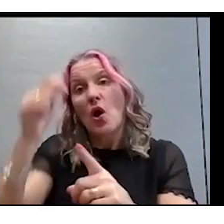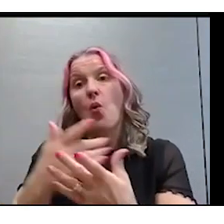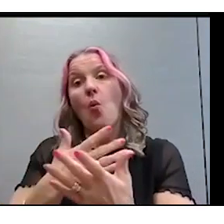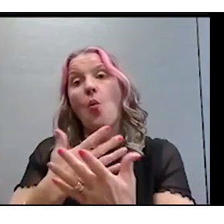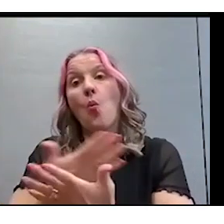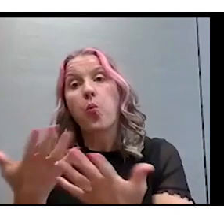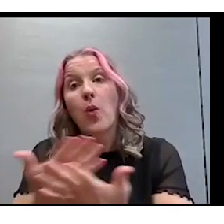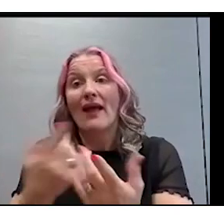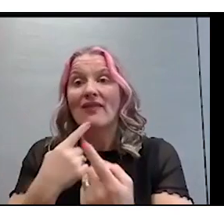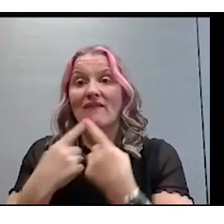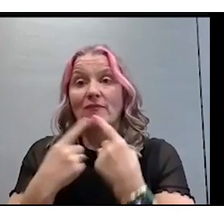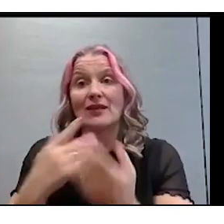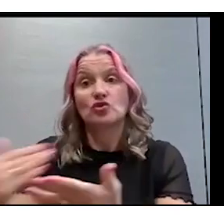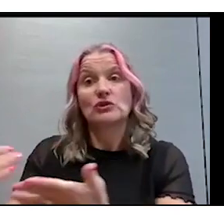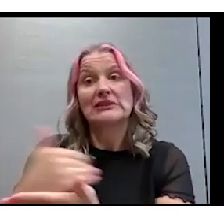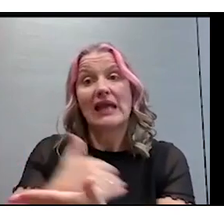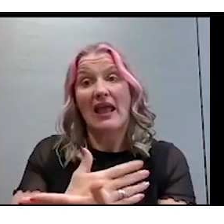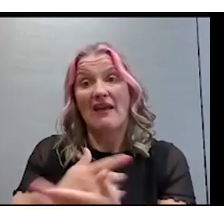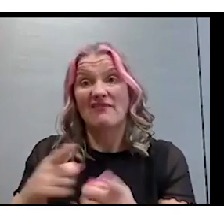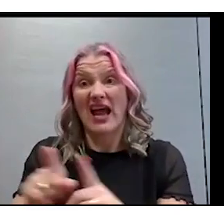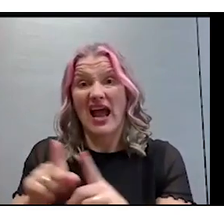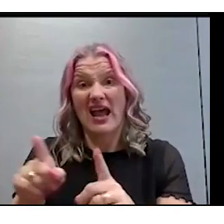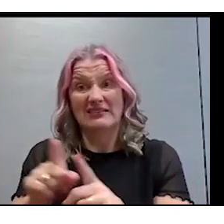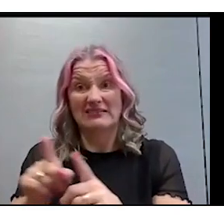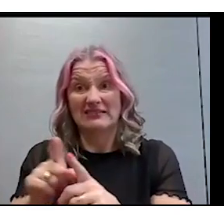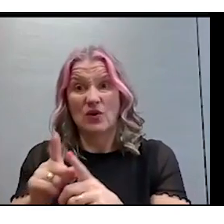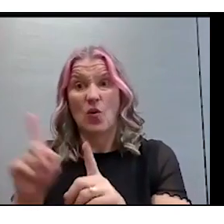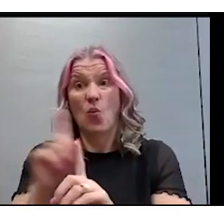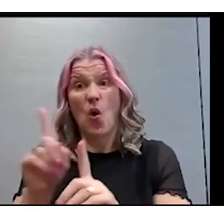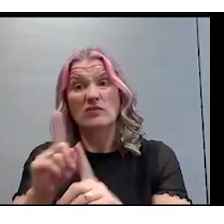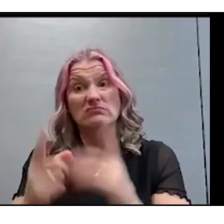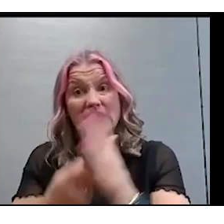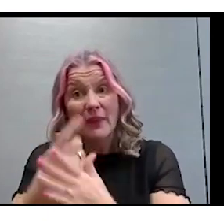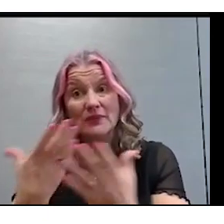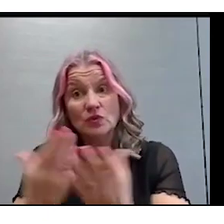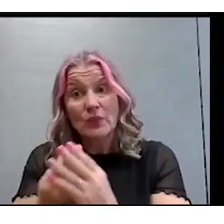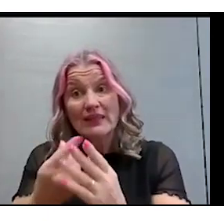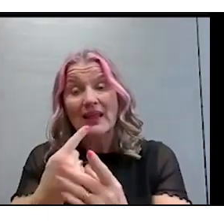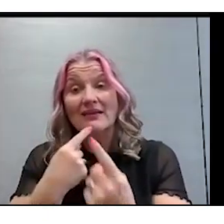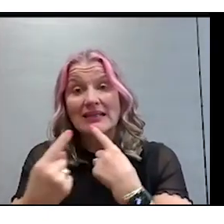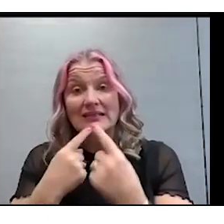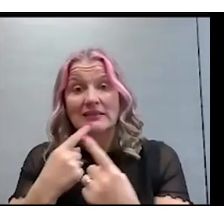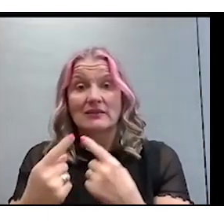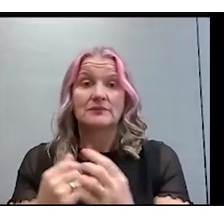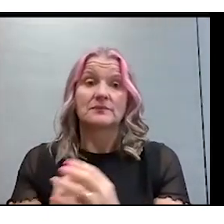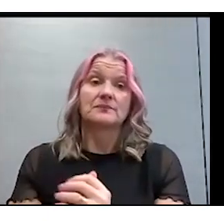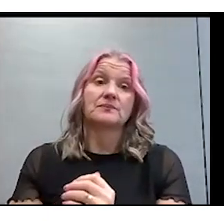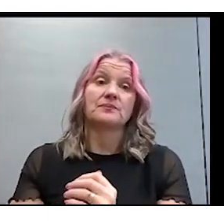Accountability, as I said, there's this principle of that you have to have human